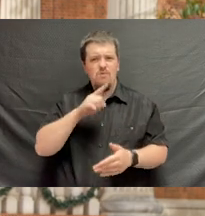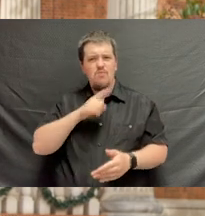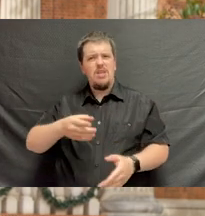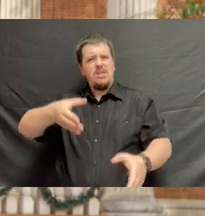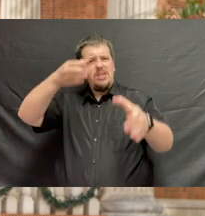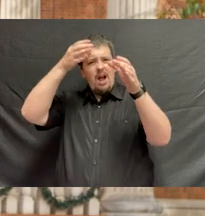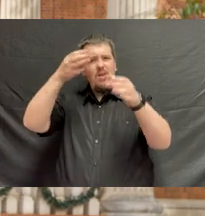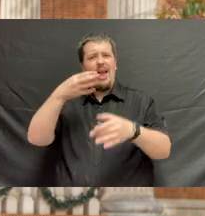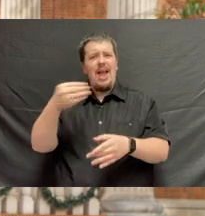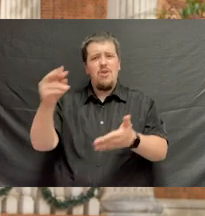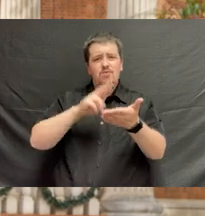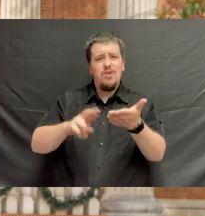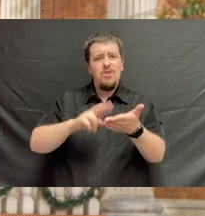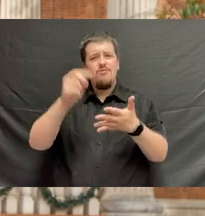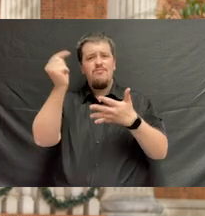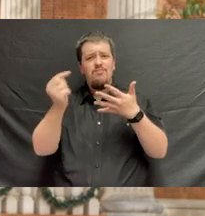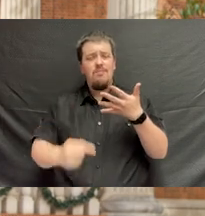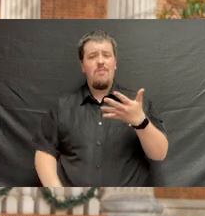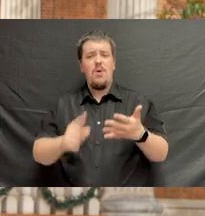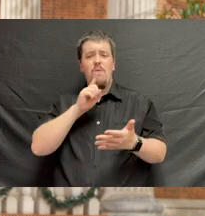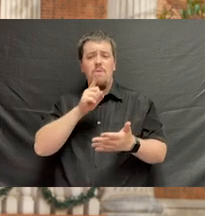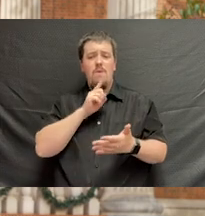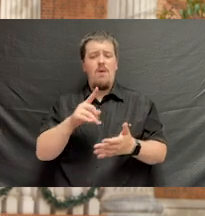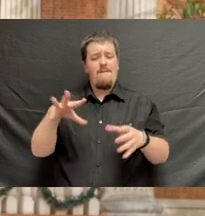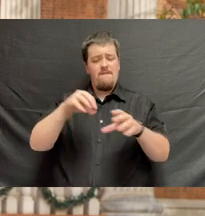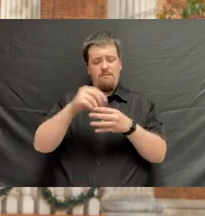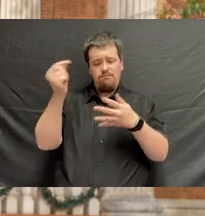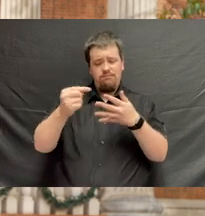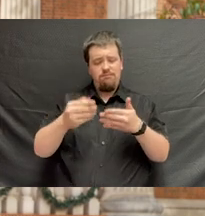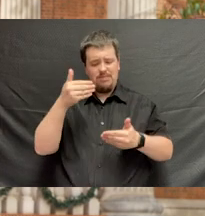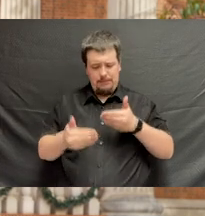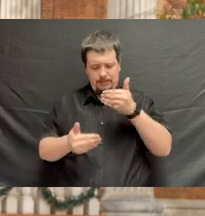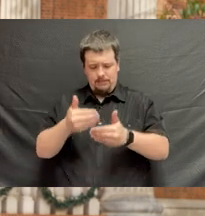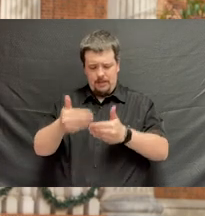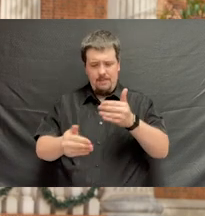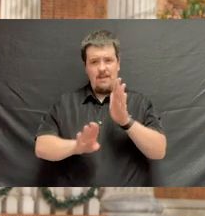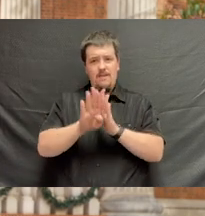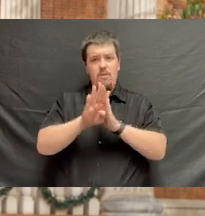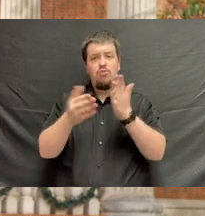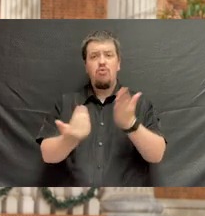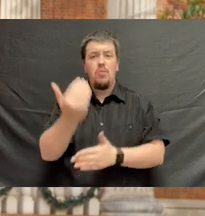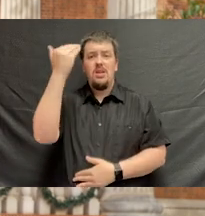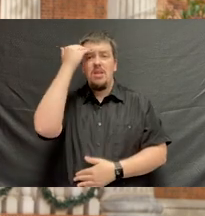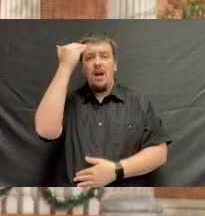The scholarly and research enterprise involves many small steps where we develop new knowledge